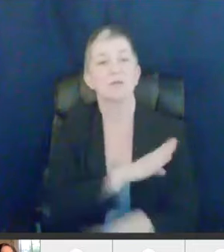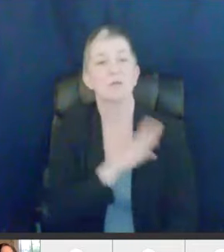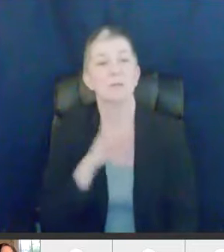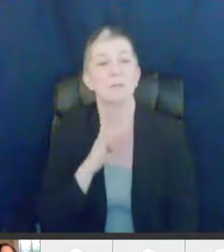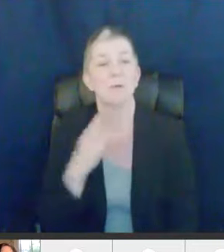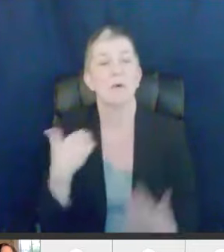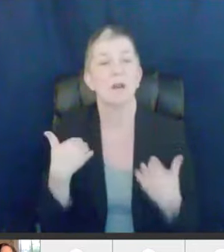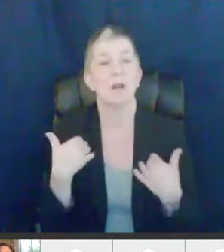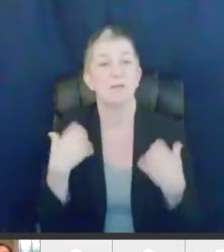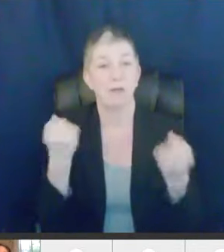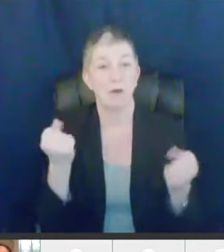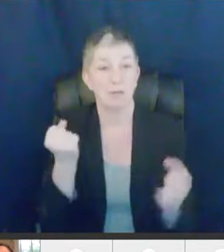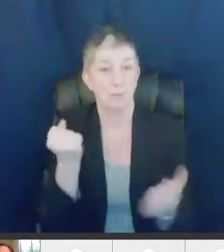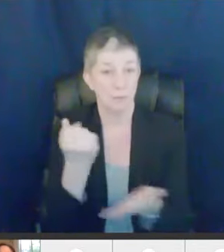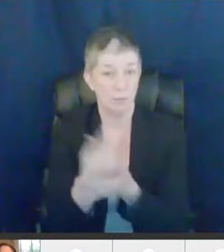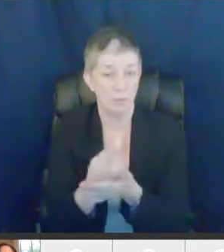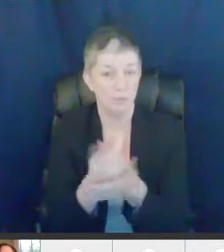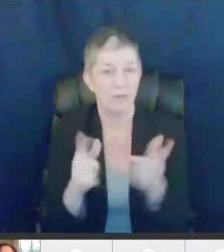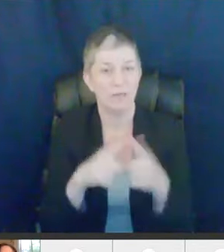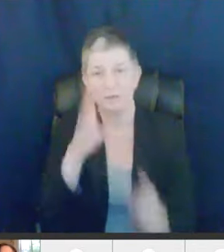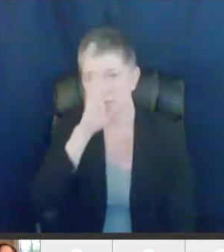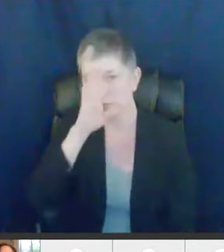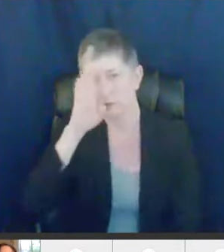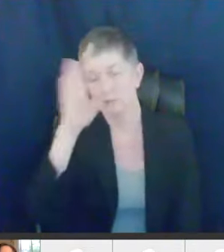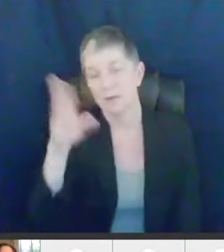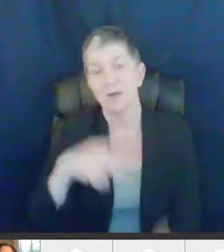it goes straight to Pennsylvania Department of Health for their approval